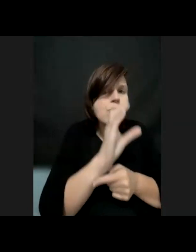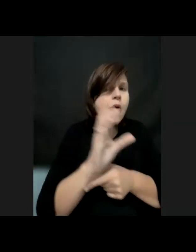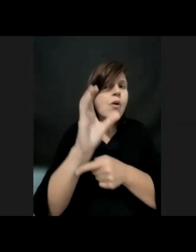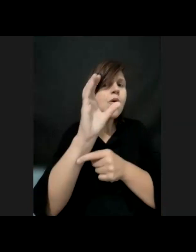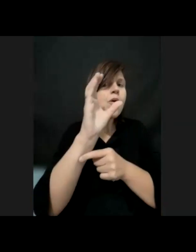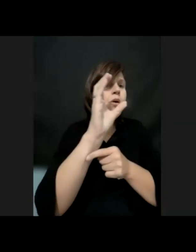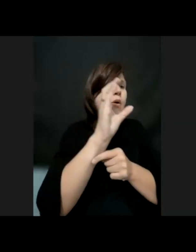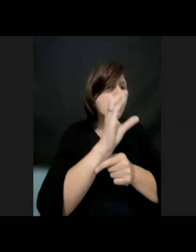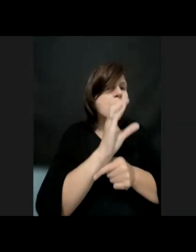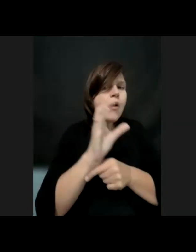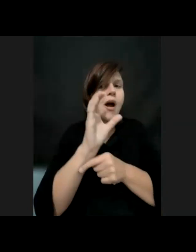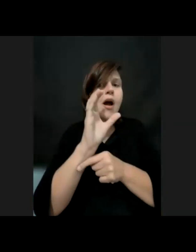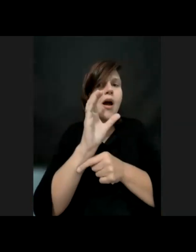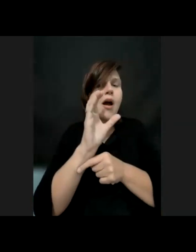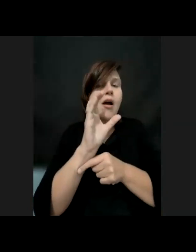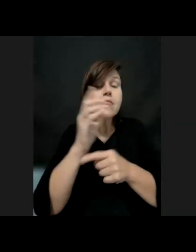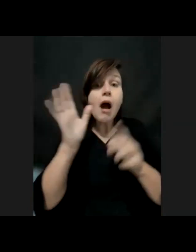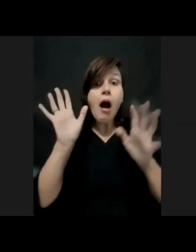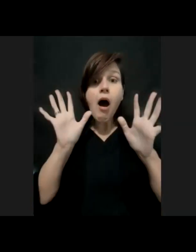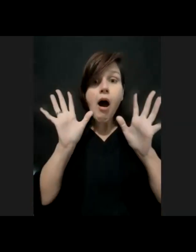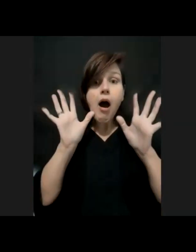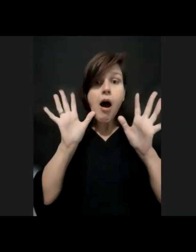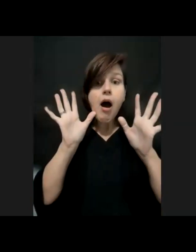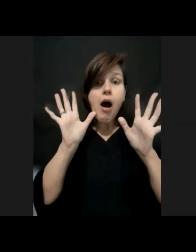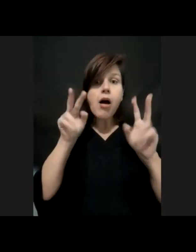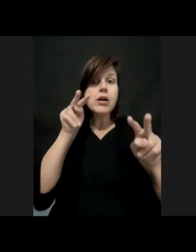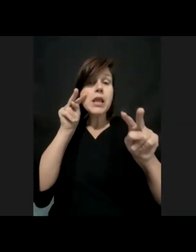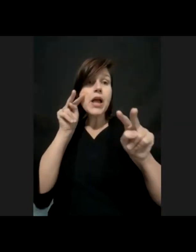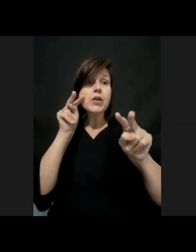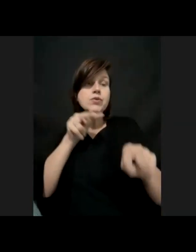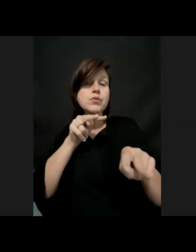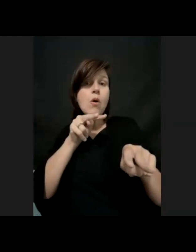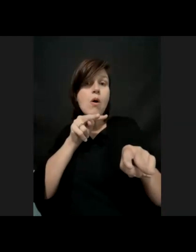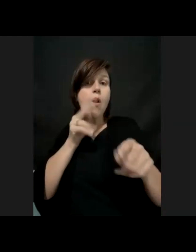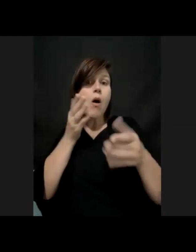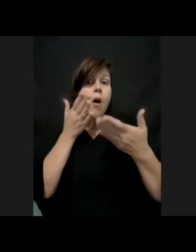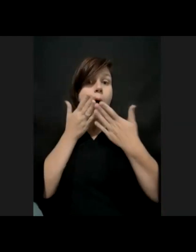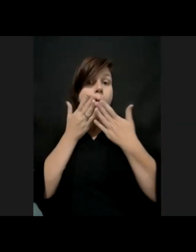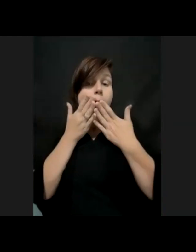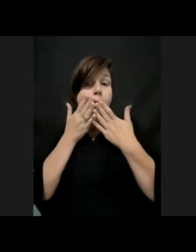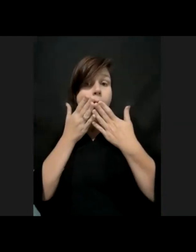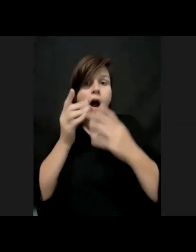And suddenly they saw a fox